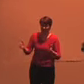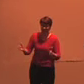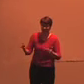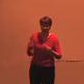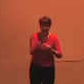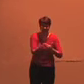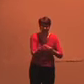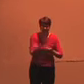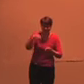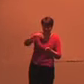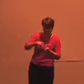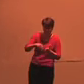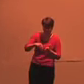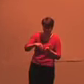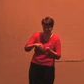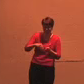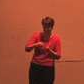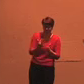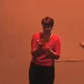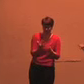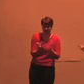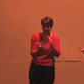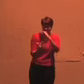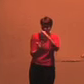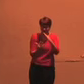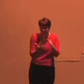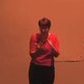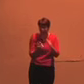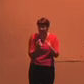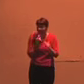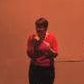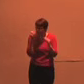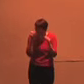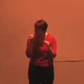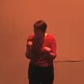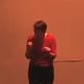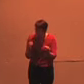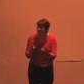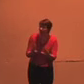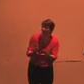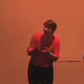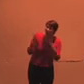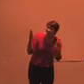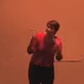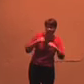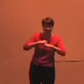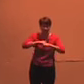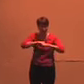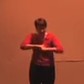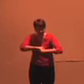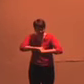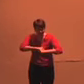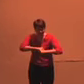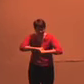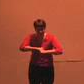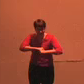And then it has no glass. So openness and protected feelings are existing together.